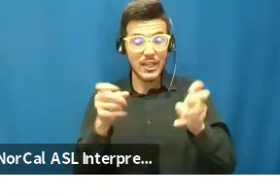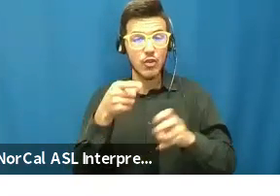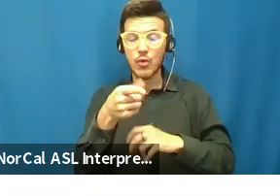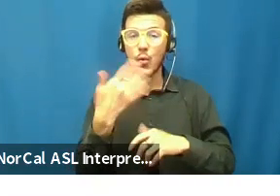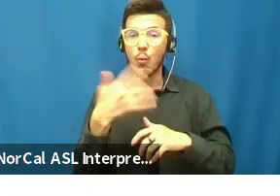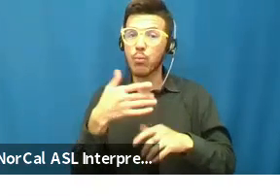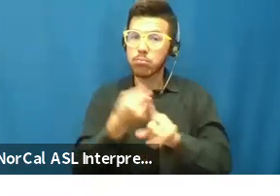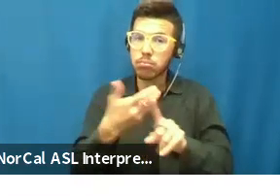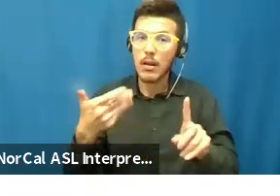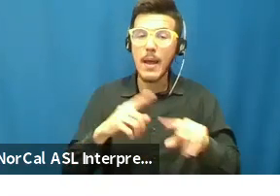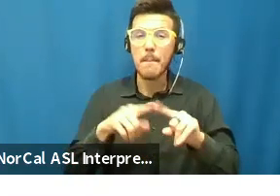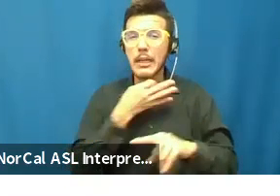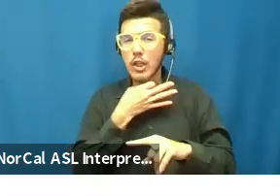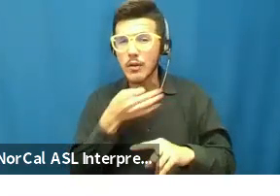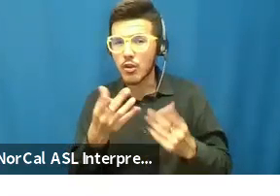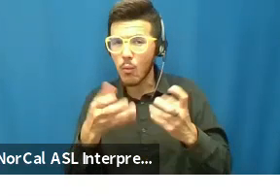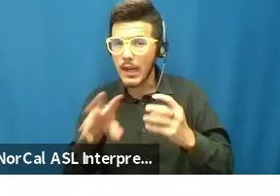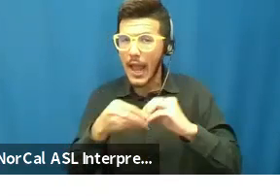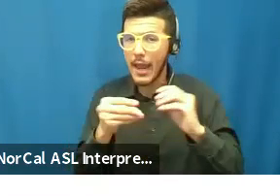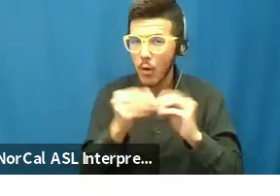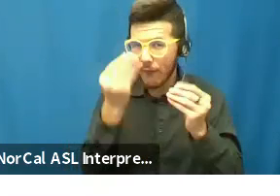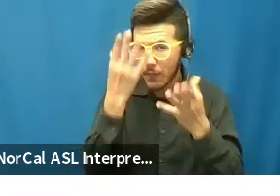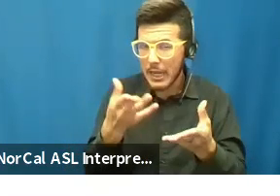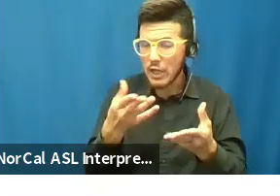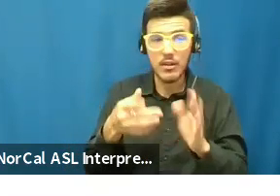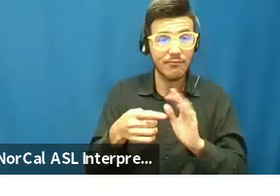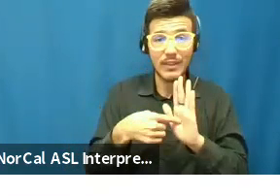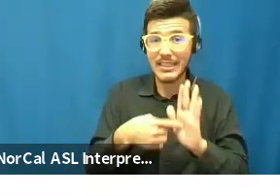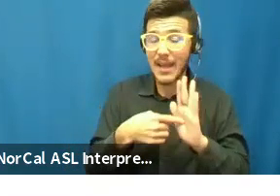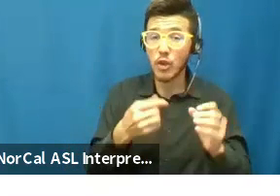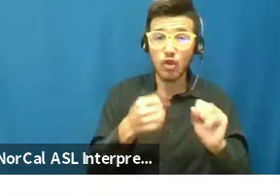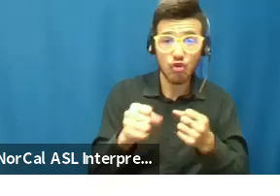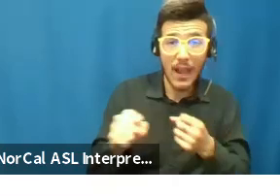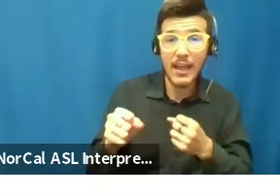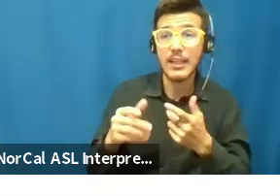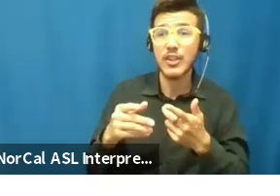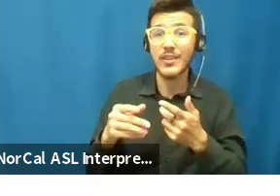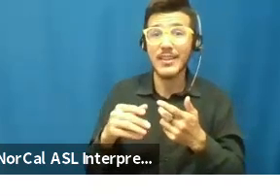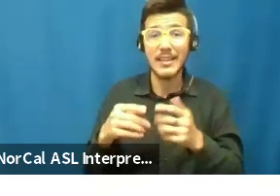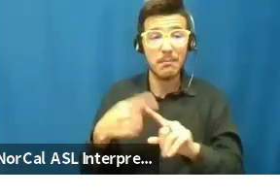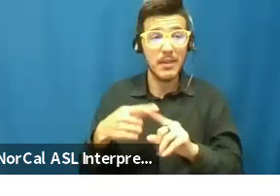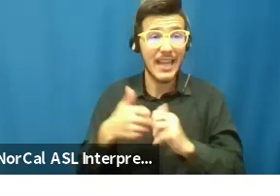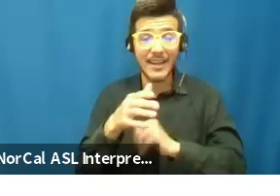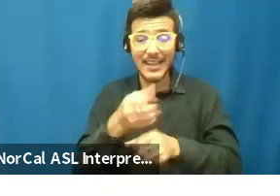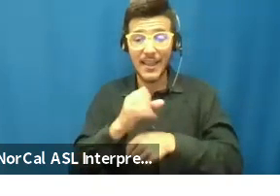about strategies or whatnot that people were able to do to get that happening?